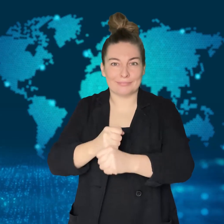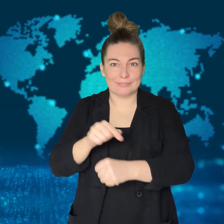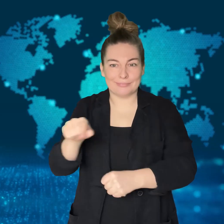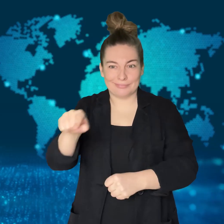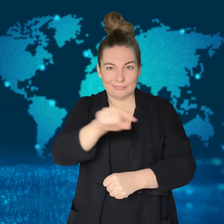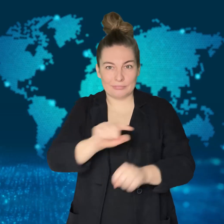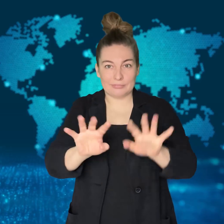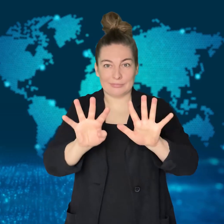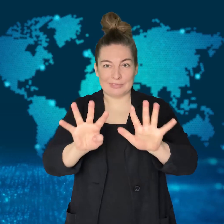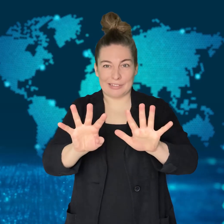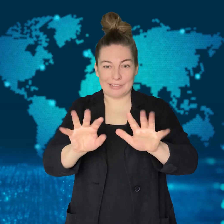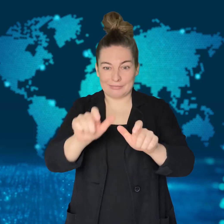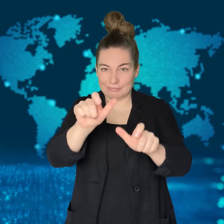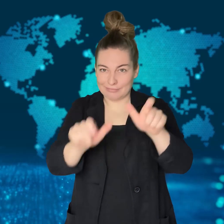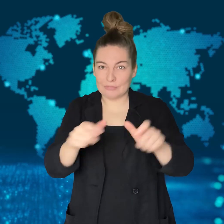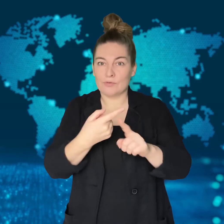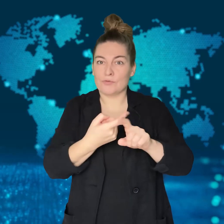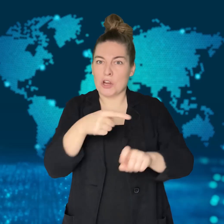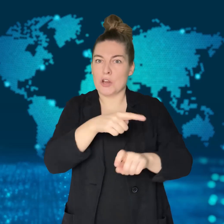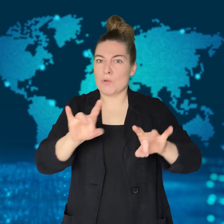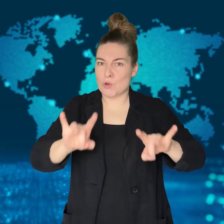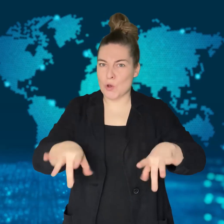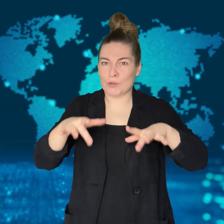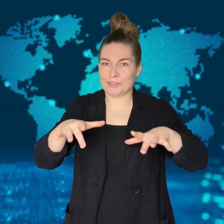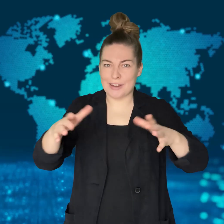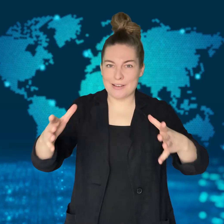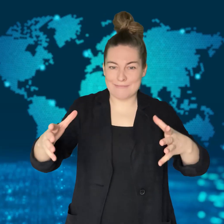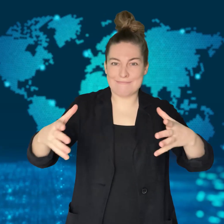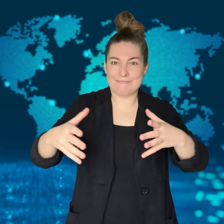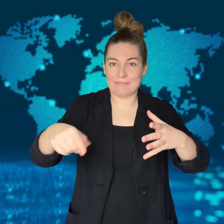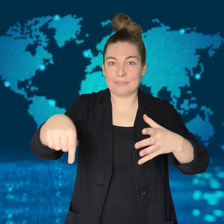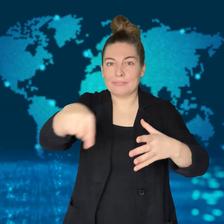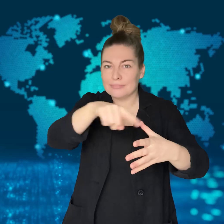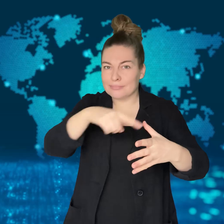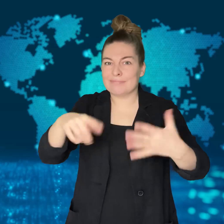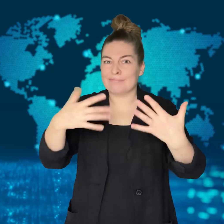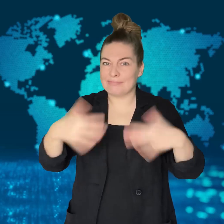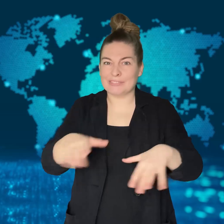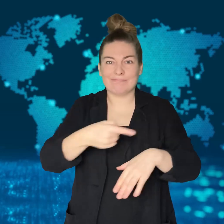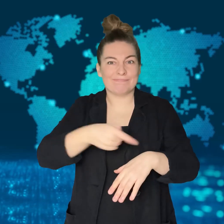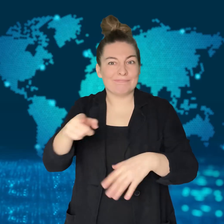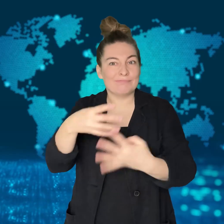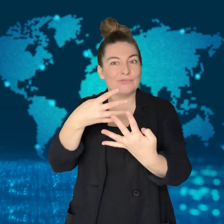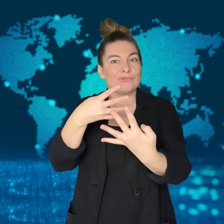In 2005, nine Australians were convicted as part of